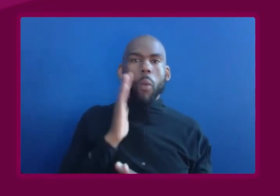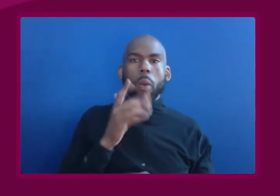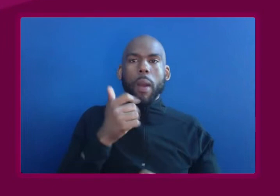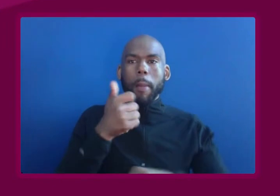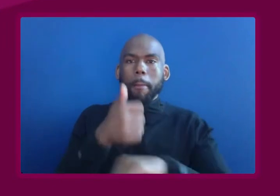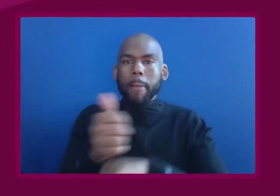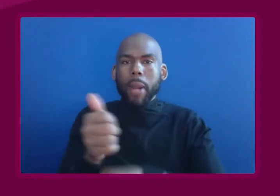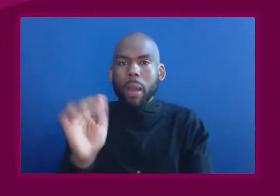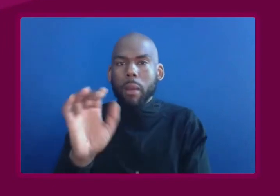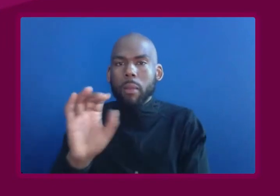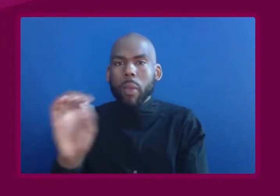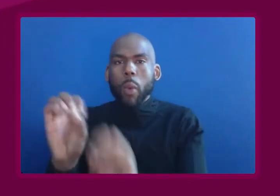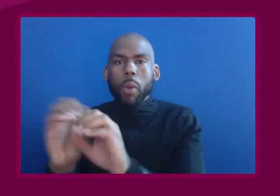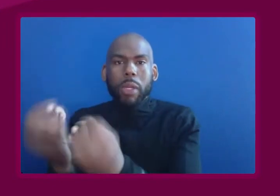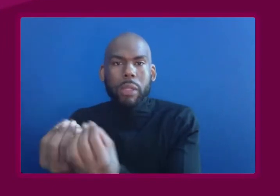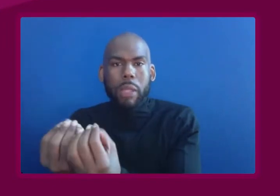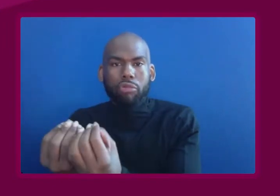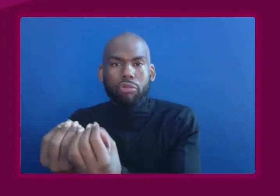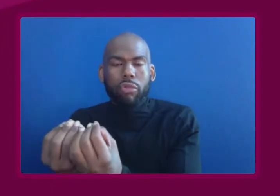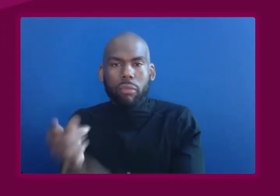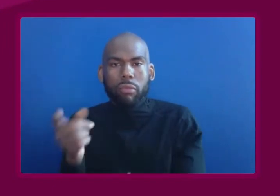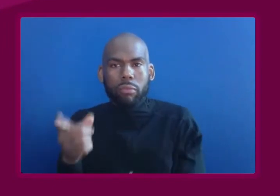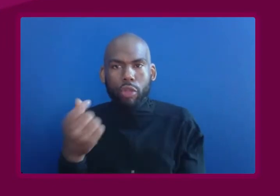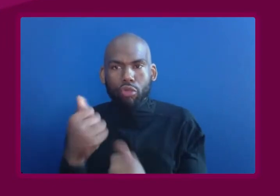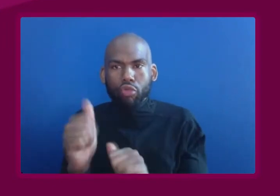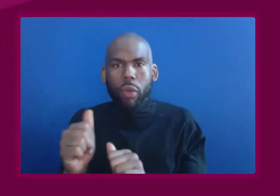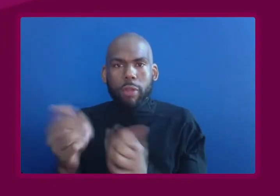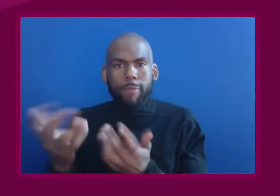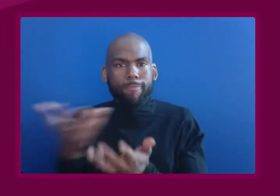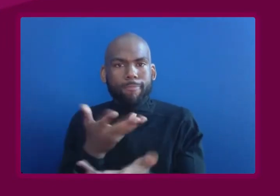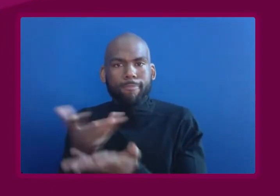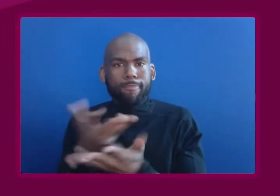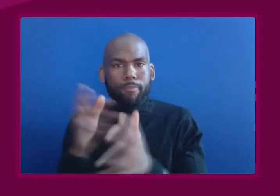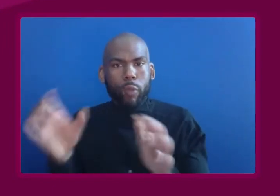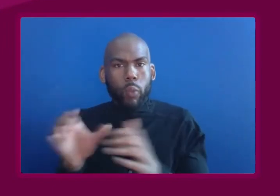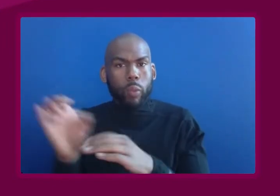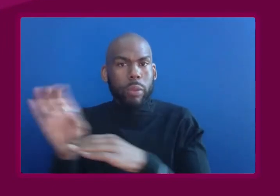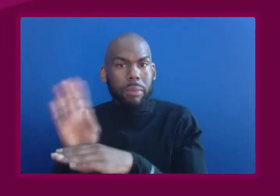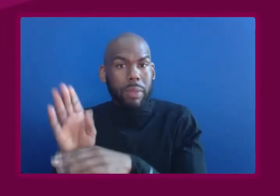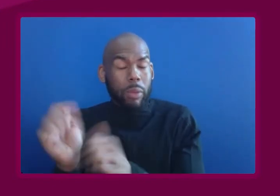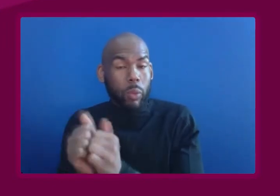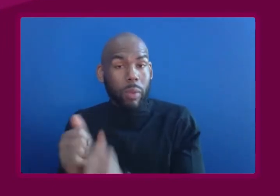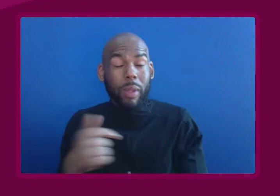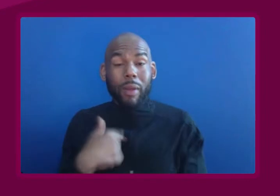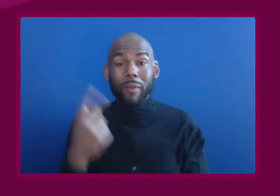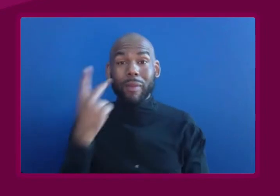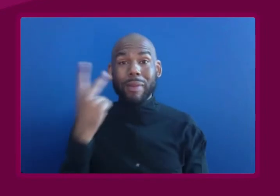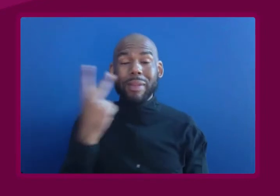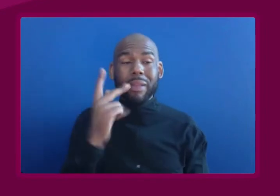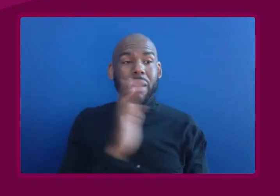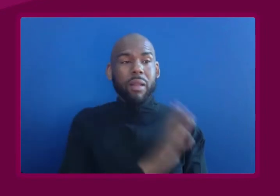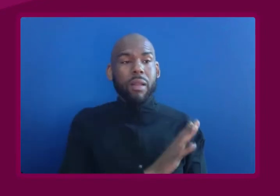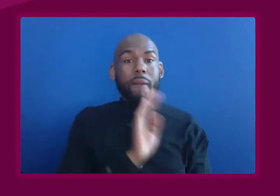the organization that they're trying to do business with. I've seen the level of frustration.